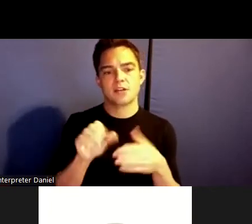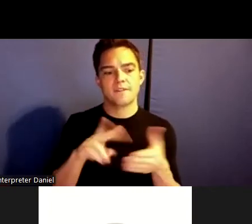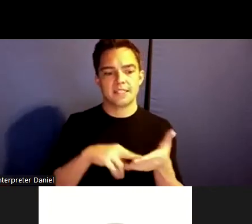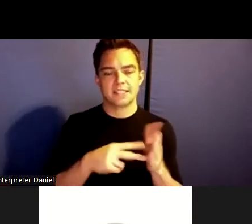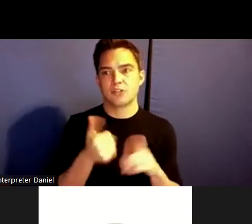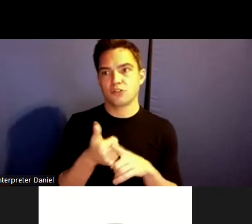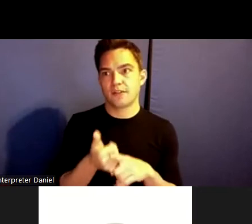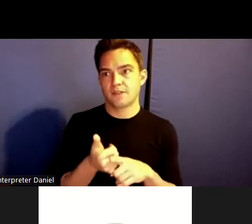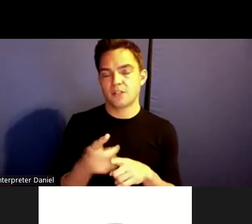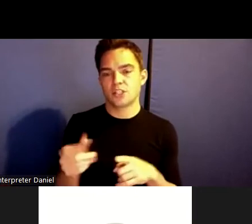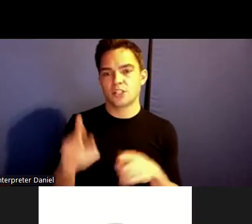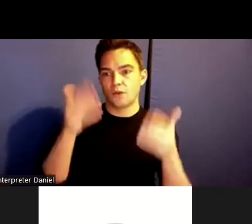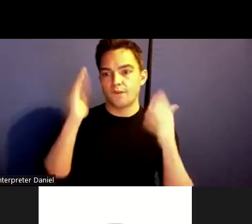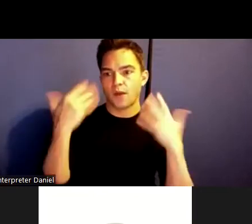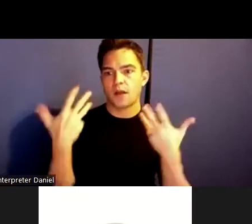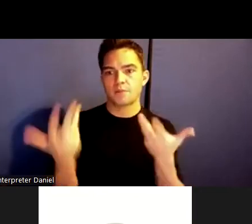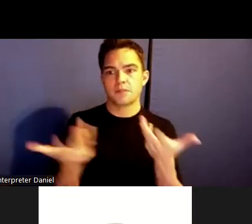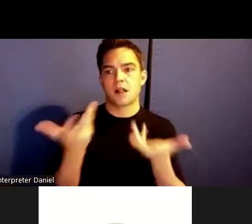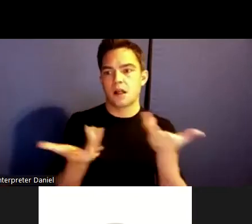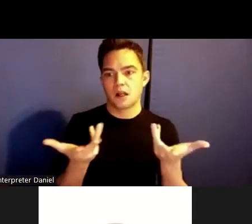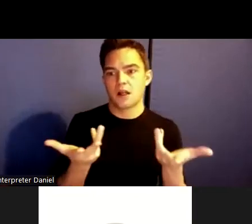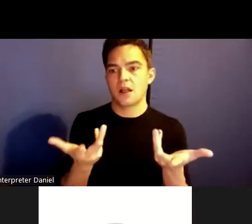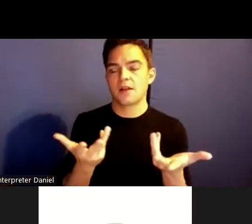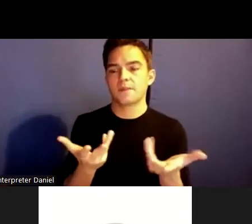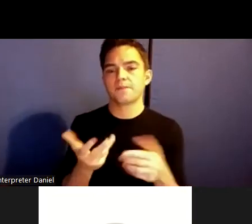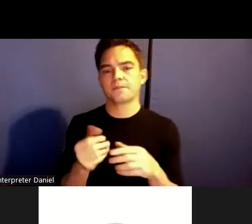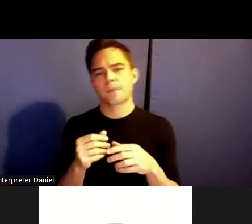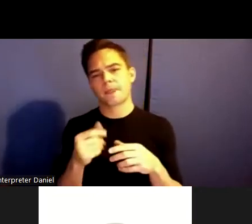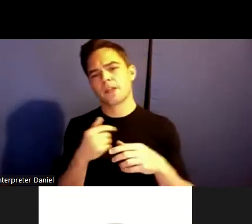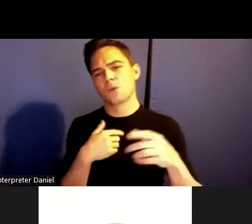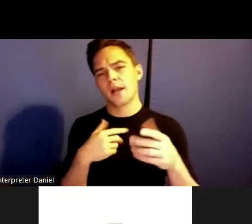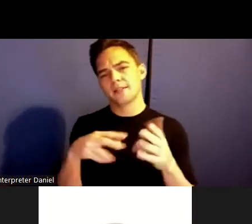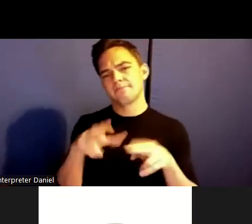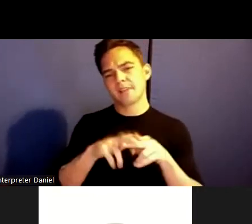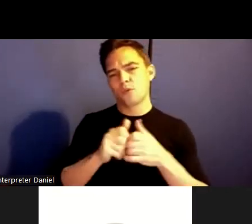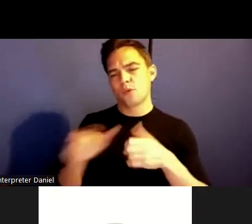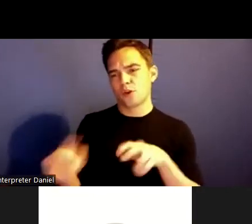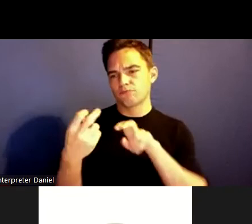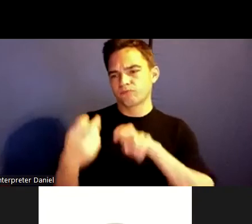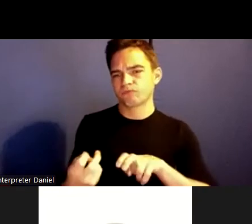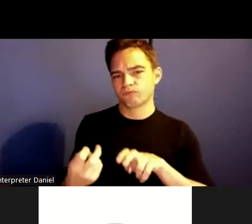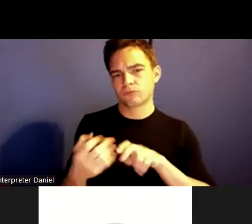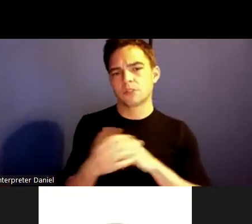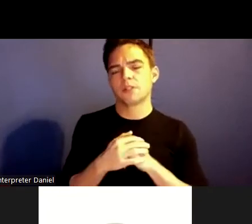She got very overwhelmed. So I sat down with her, and I just